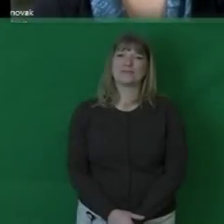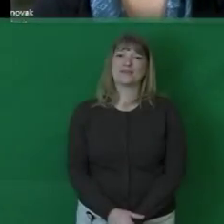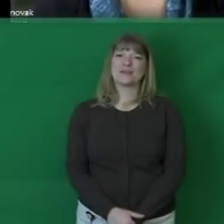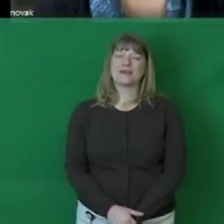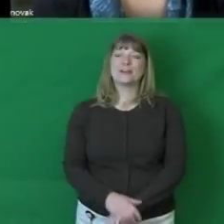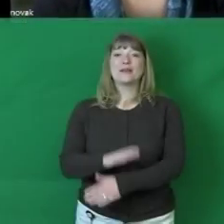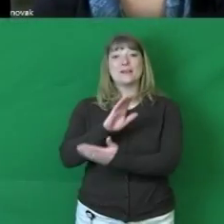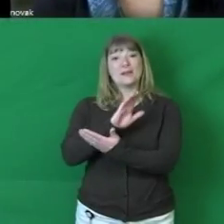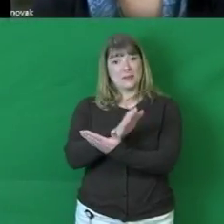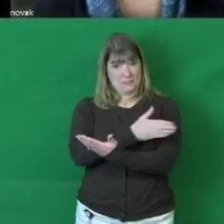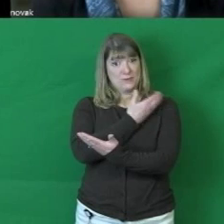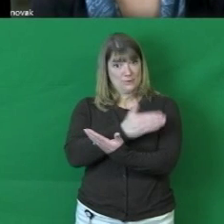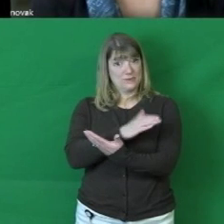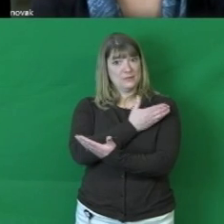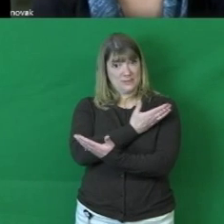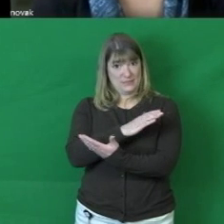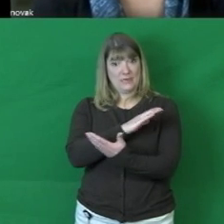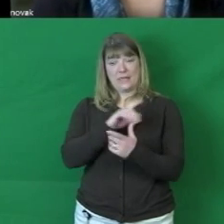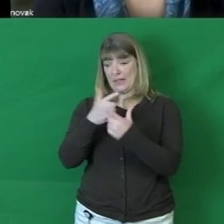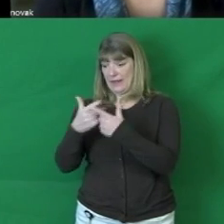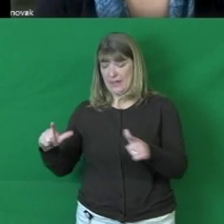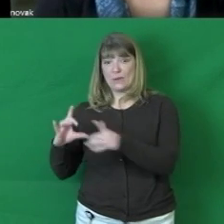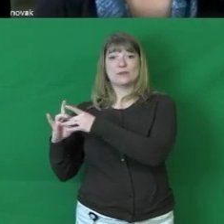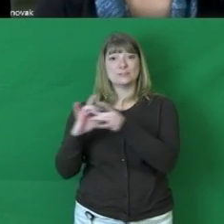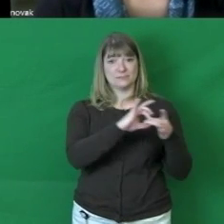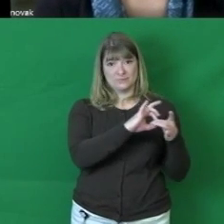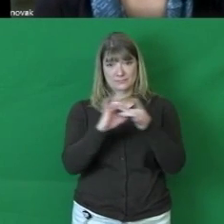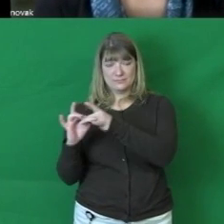Music is connected to language and may be